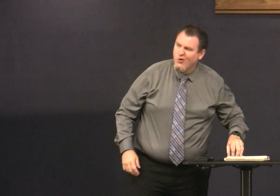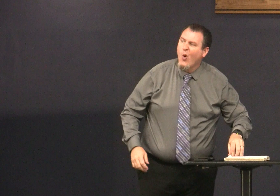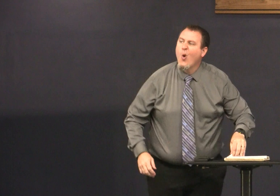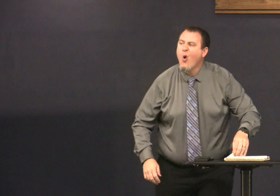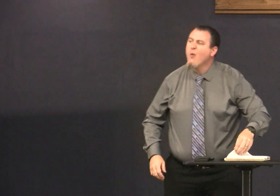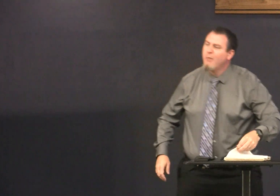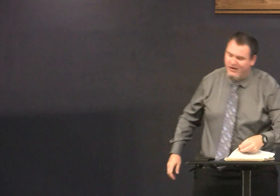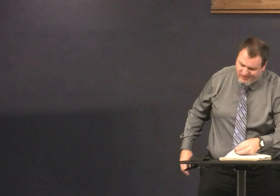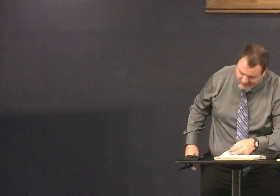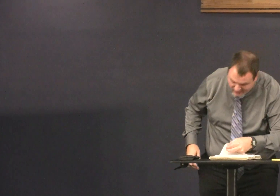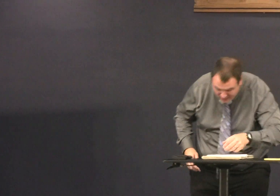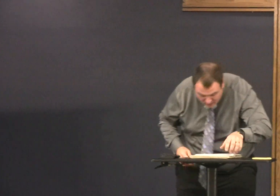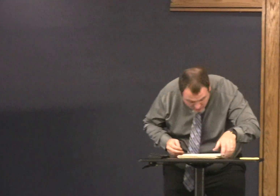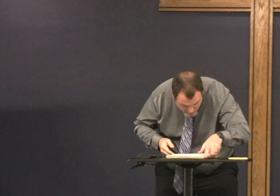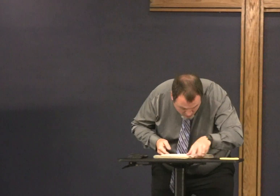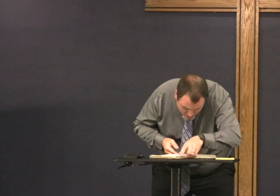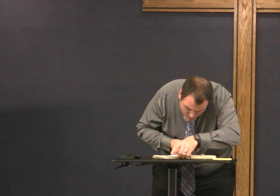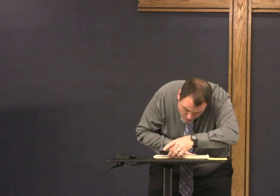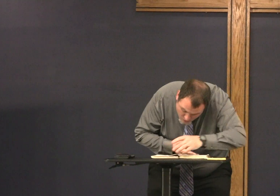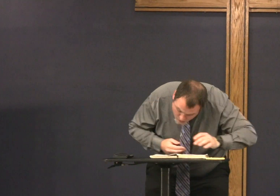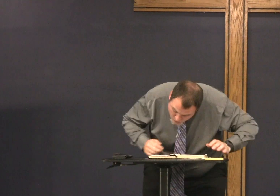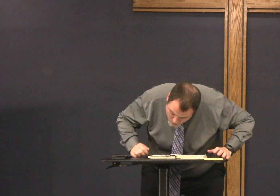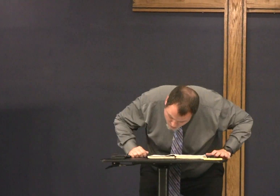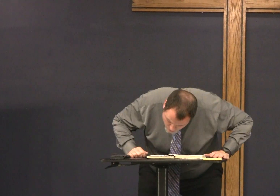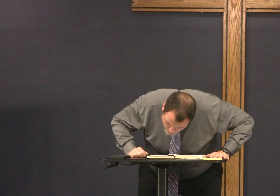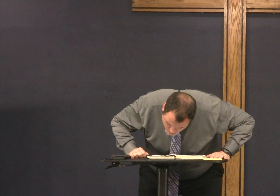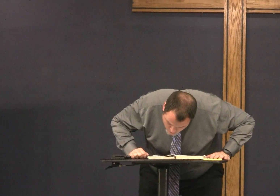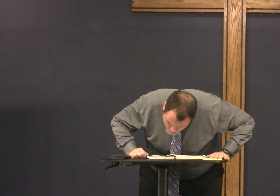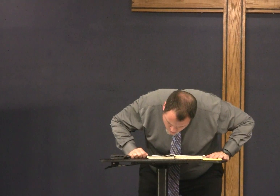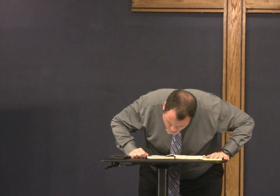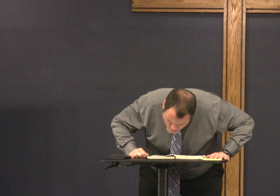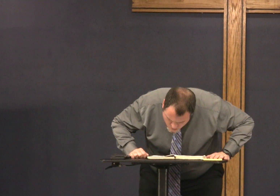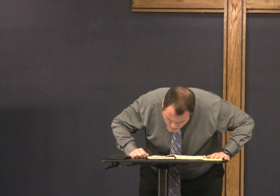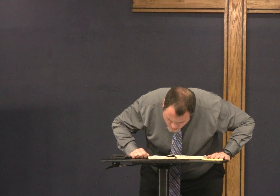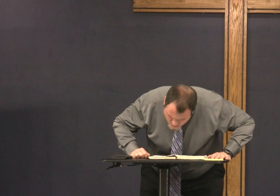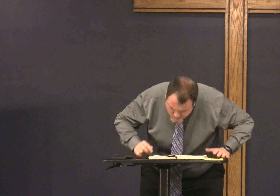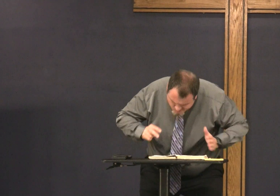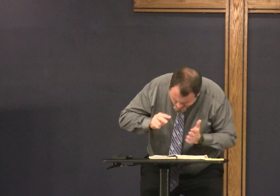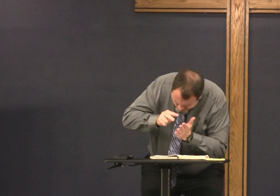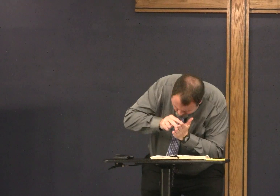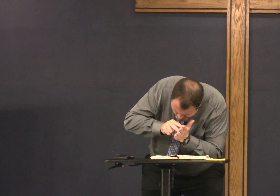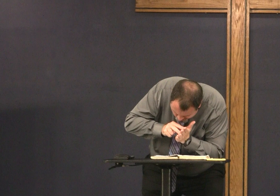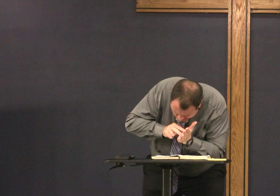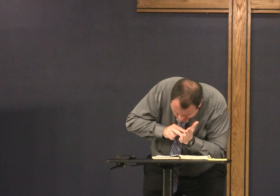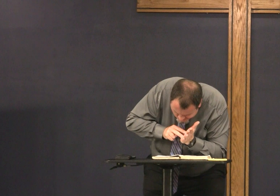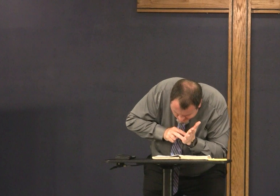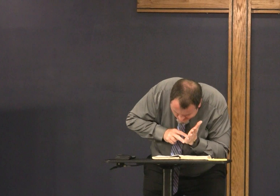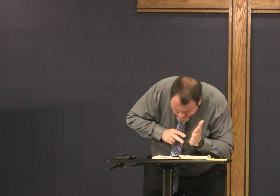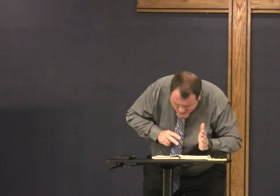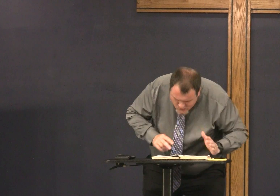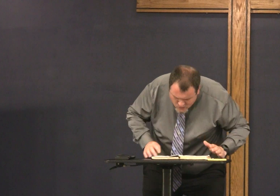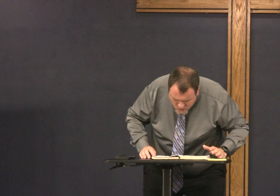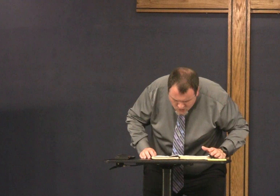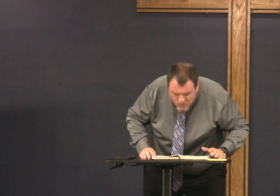it's hard work you have to open the Bible you have to read through its pages